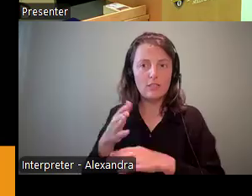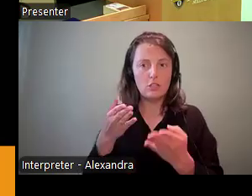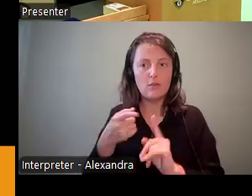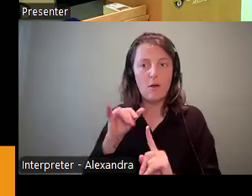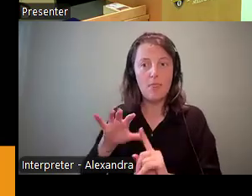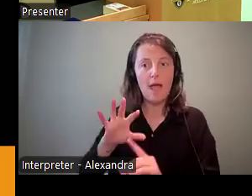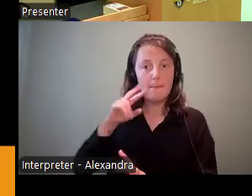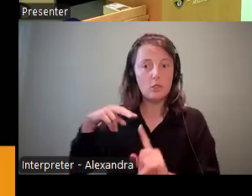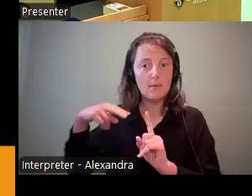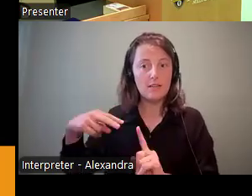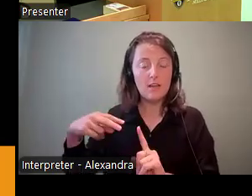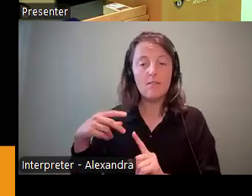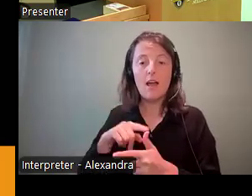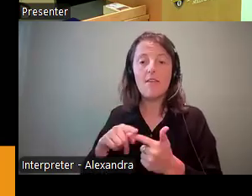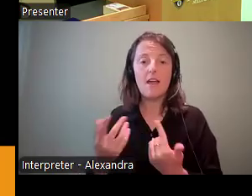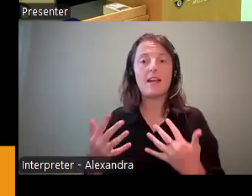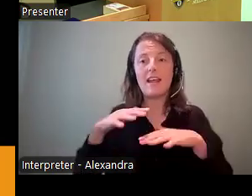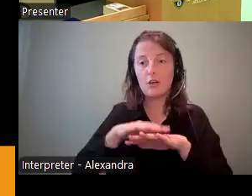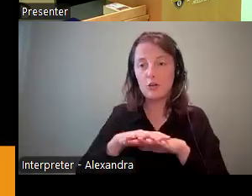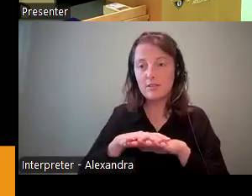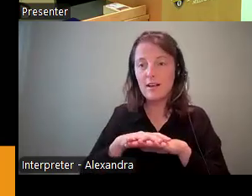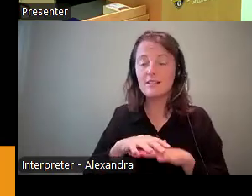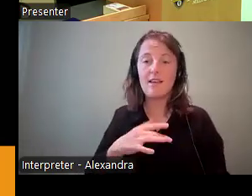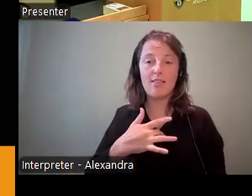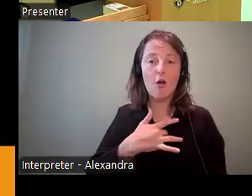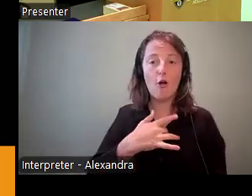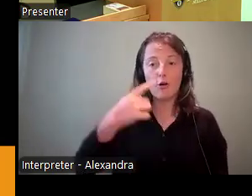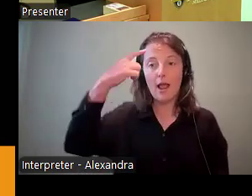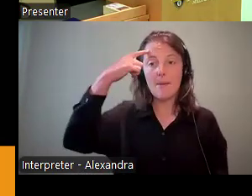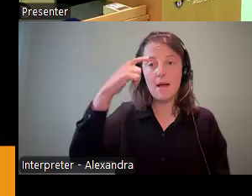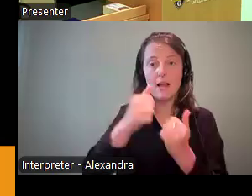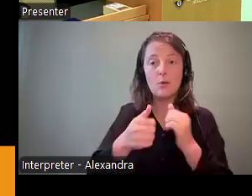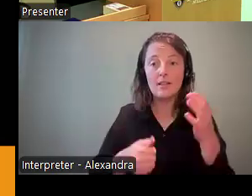mind of deity with the heart and mind of humanity. So that's the perspective from which I come.